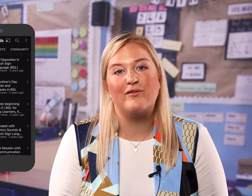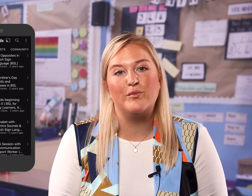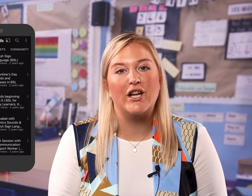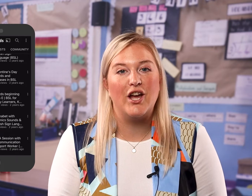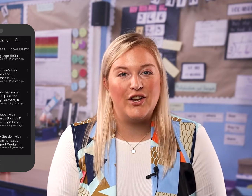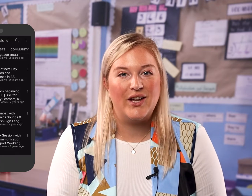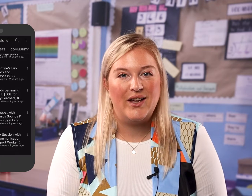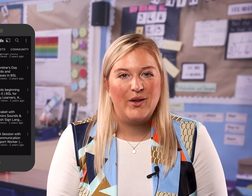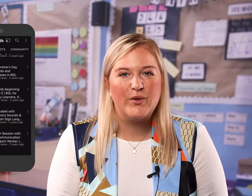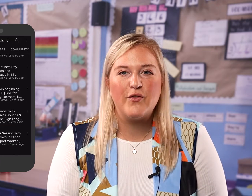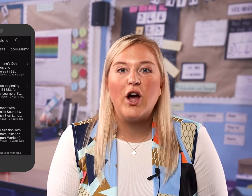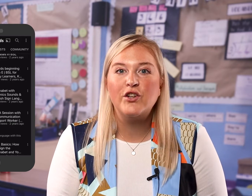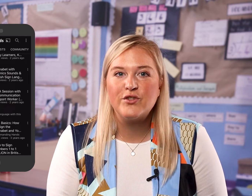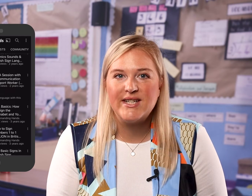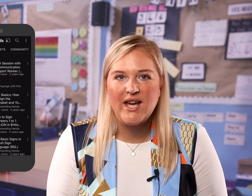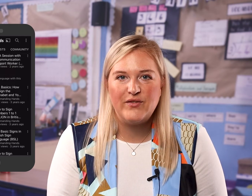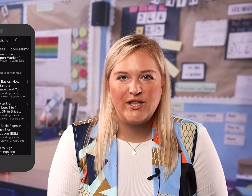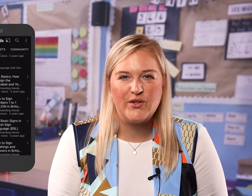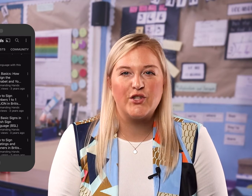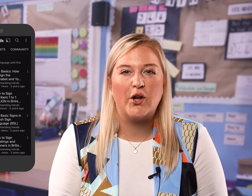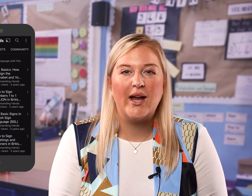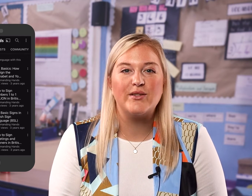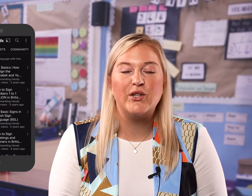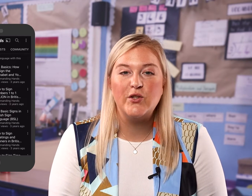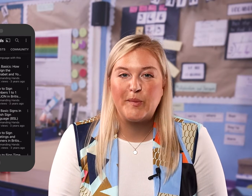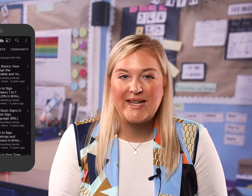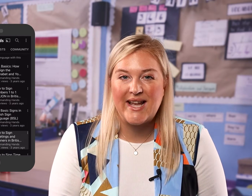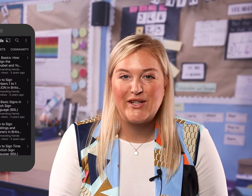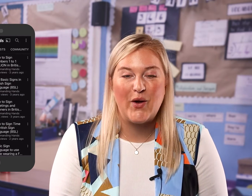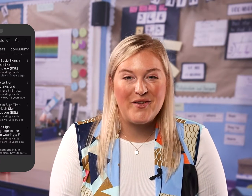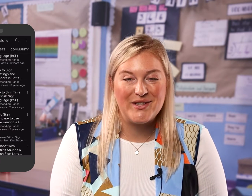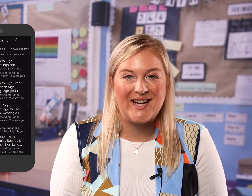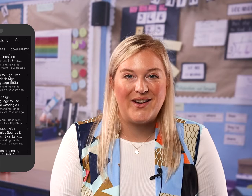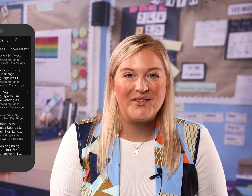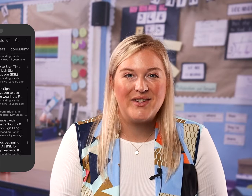platform to learn with over 100 detailed videos to show you how to use BSL in your everyday life.